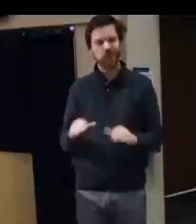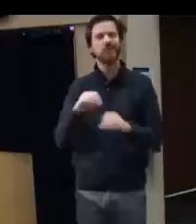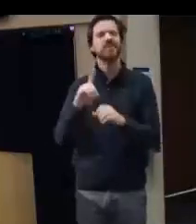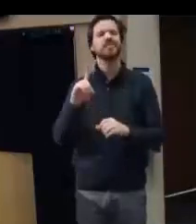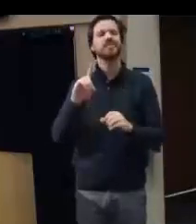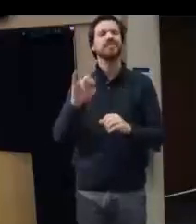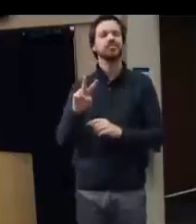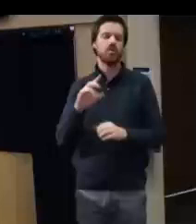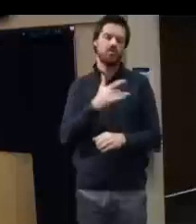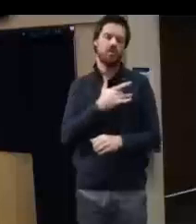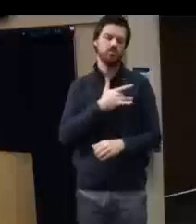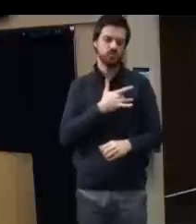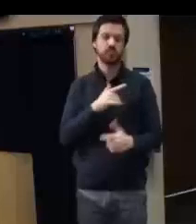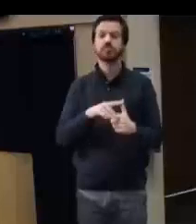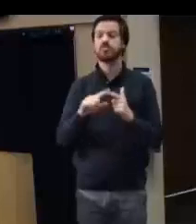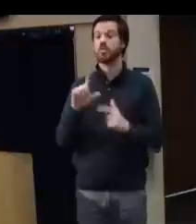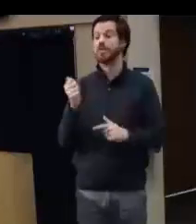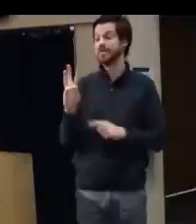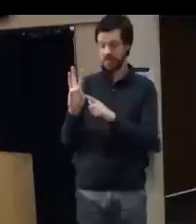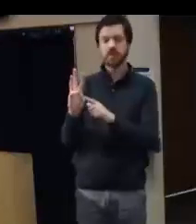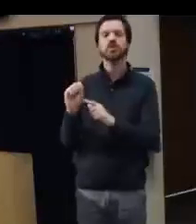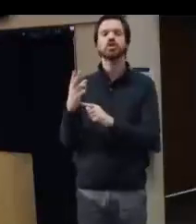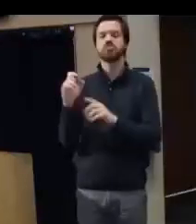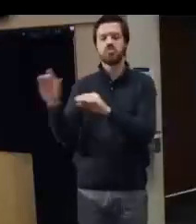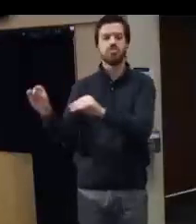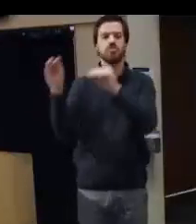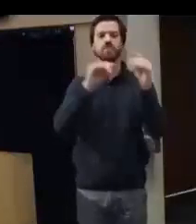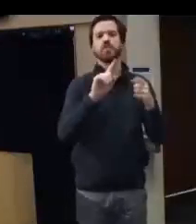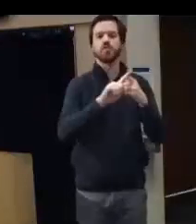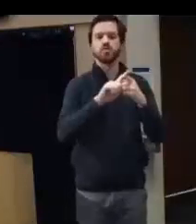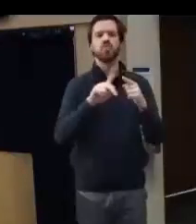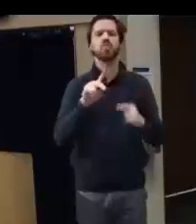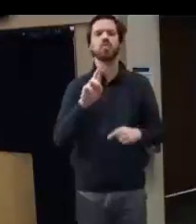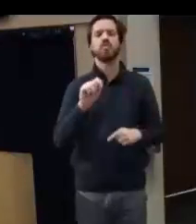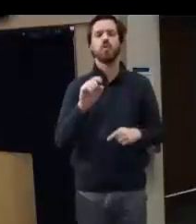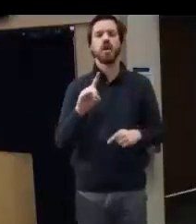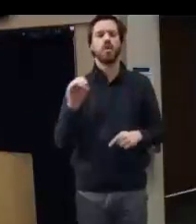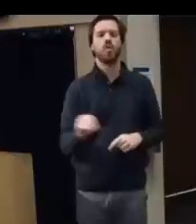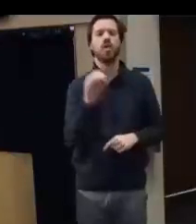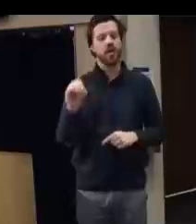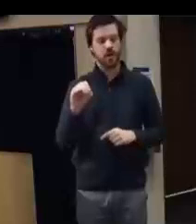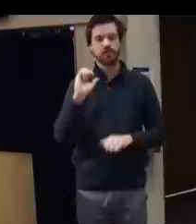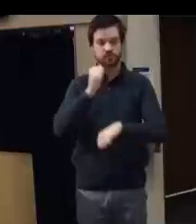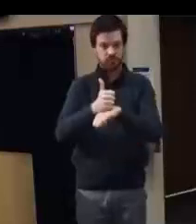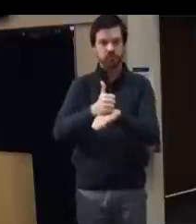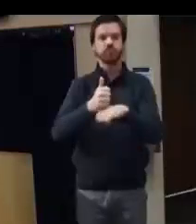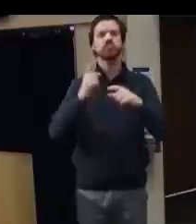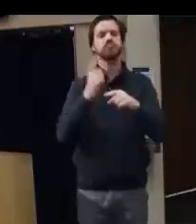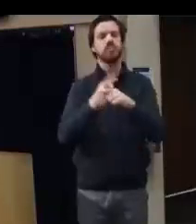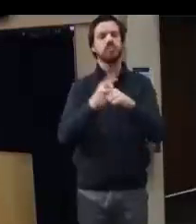Cardiology in 2016 she moved to Portland Oregon to establish and direct the behavioral cardiovascular